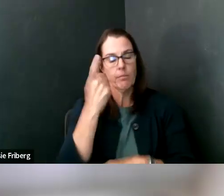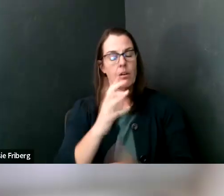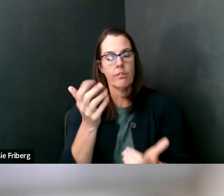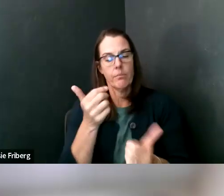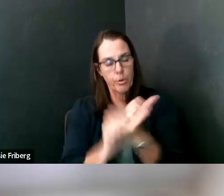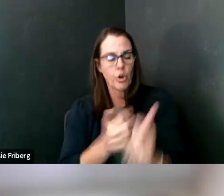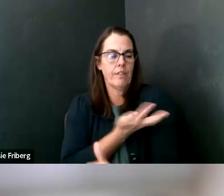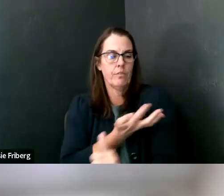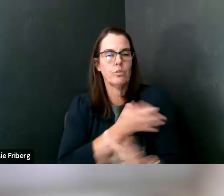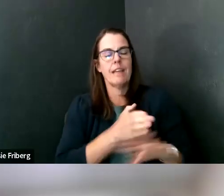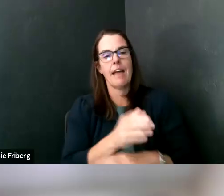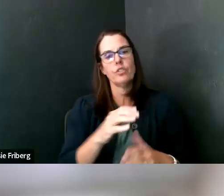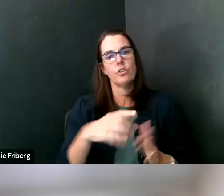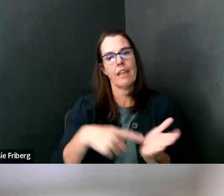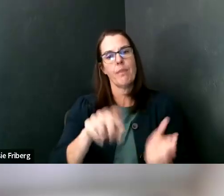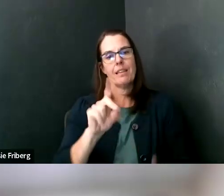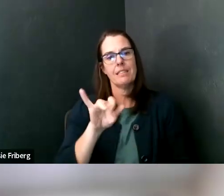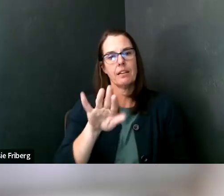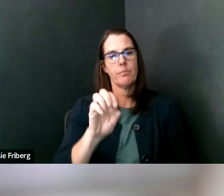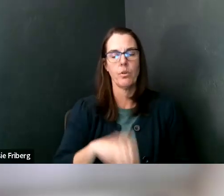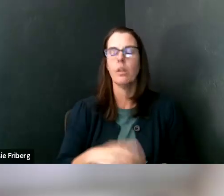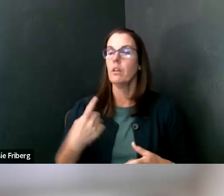we have a long-standing commitment to developing and delivering life-changing